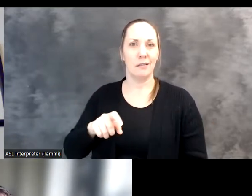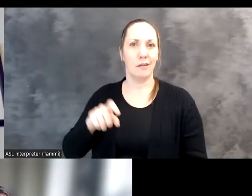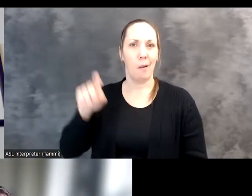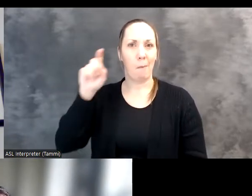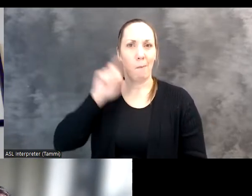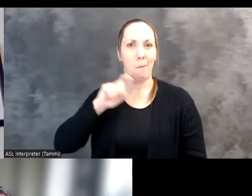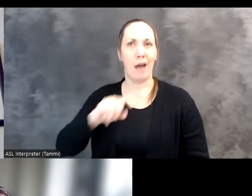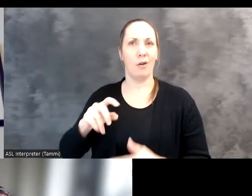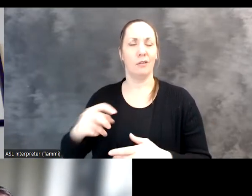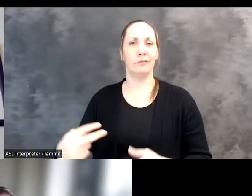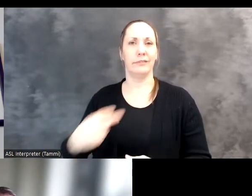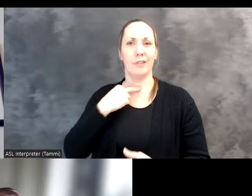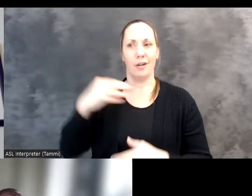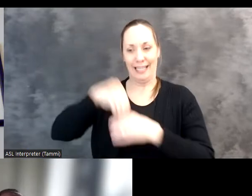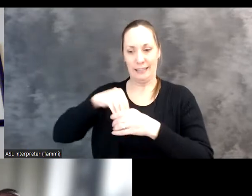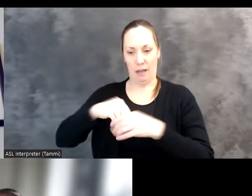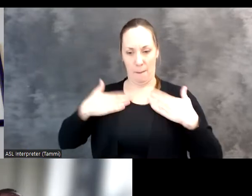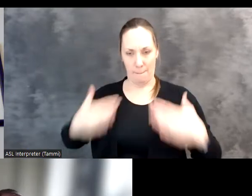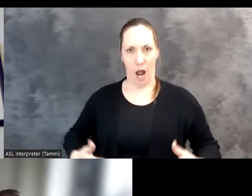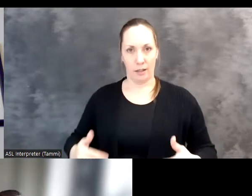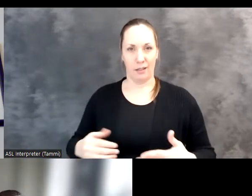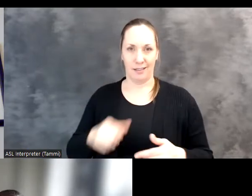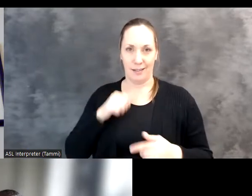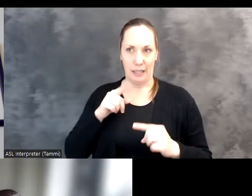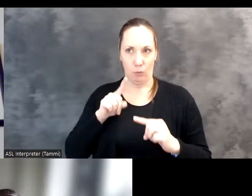and lose funding, we don't want these, you